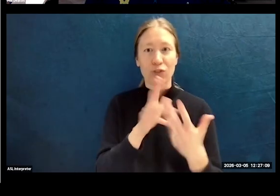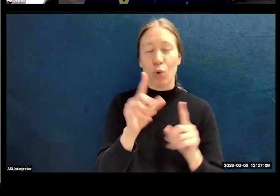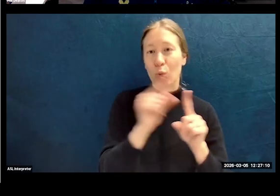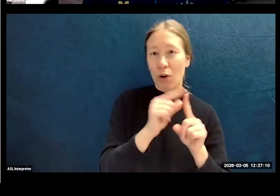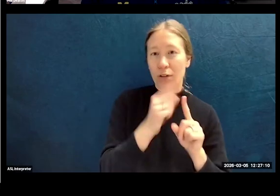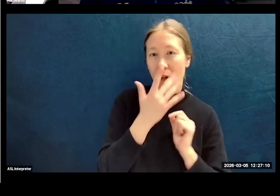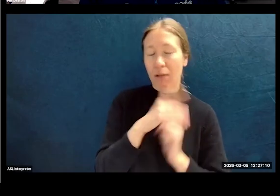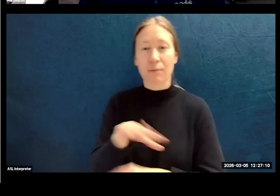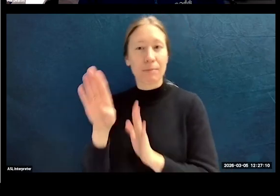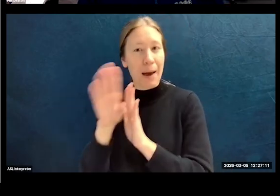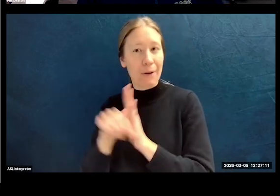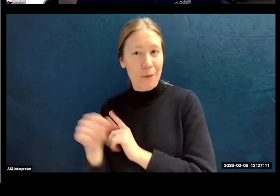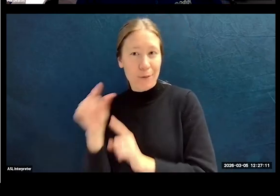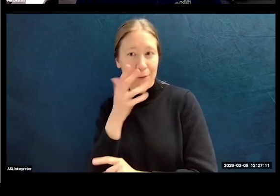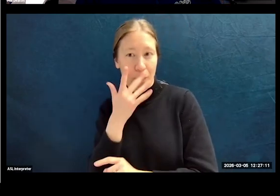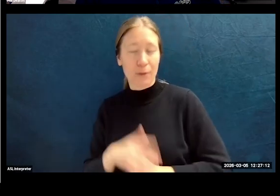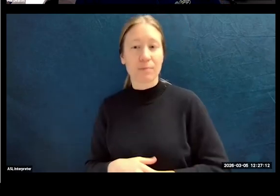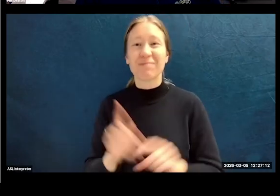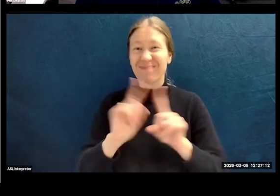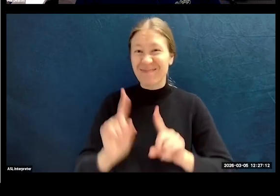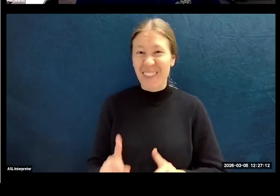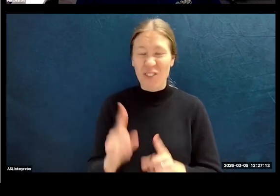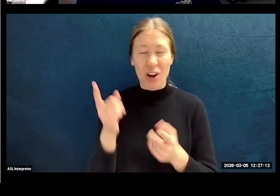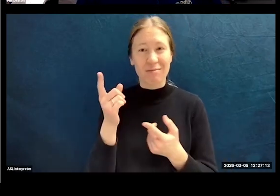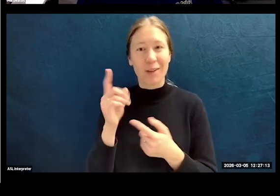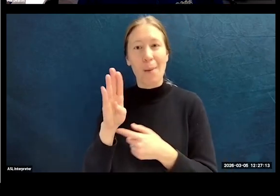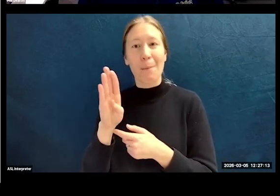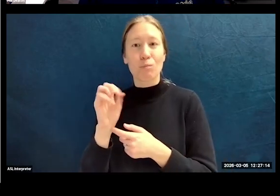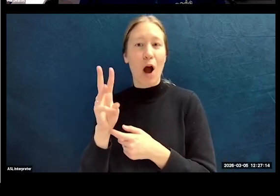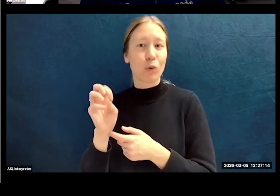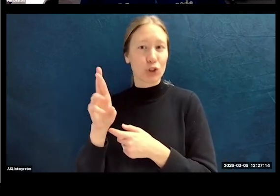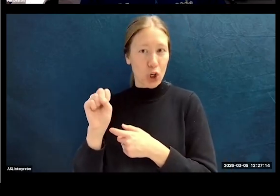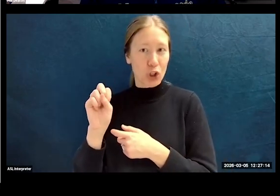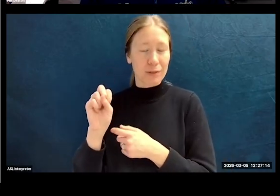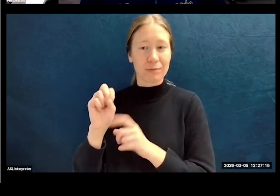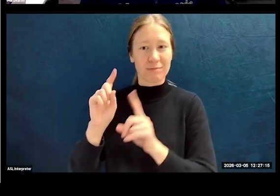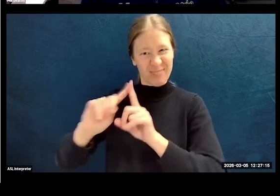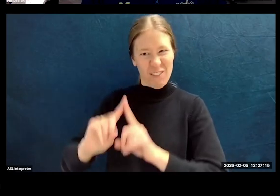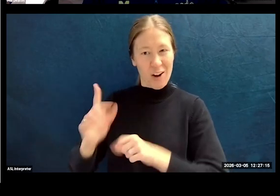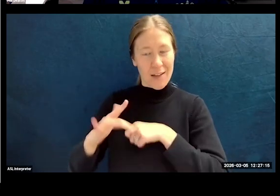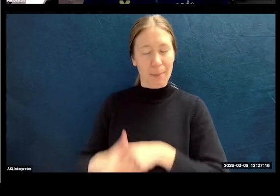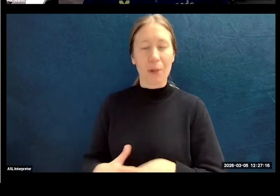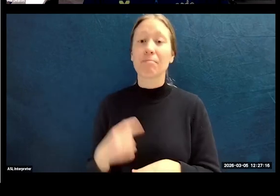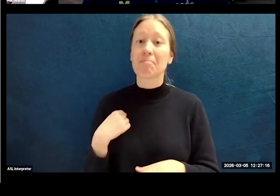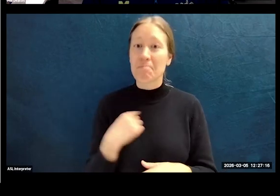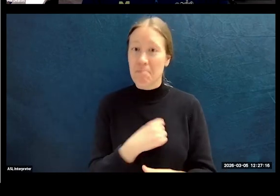We also have listed several other browser tools that you can use for this, and we would like to just highlight that staff at U of M have actually gone to great lengths